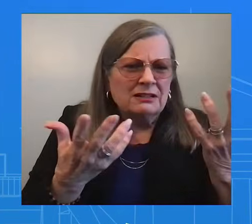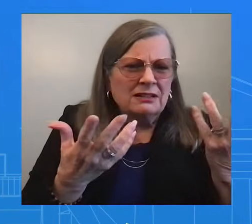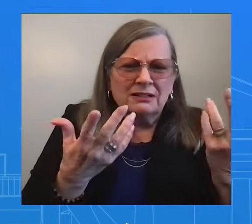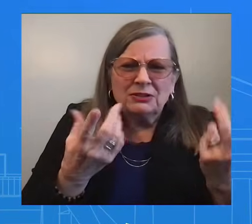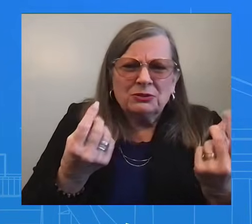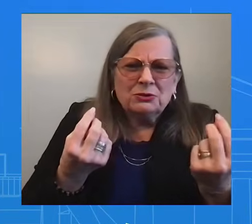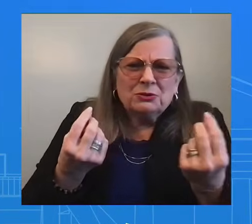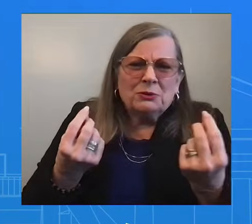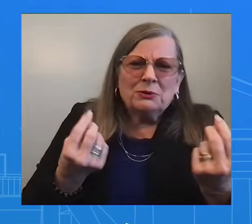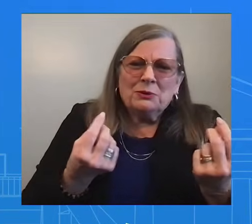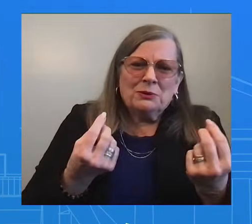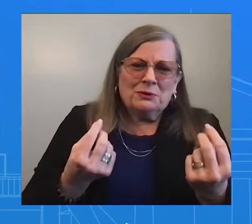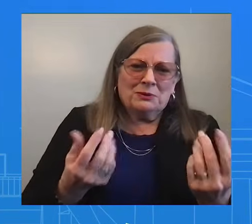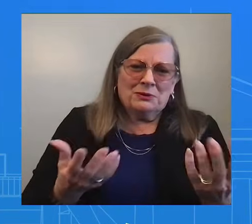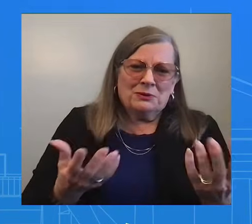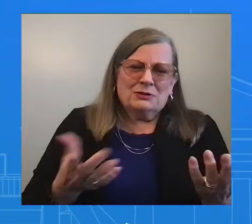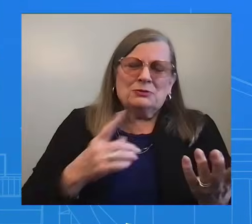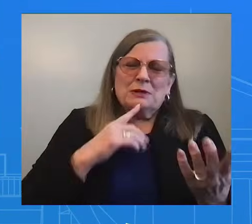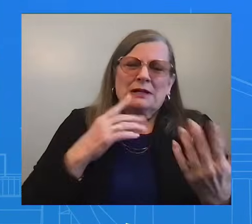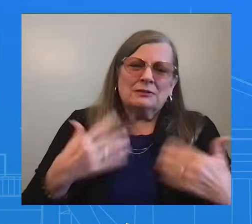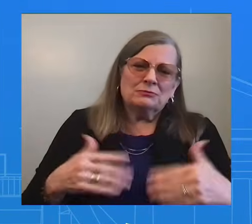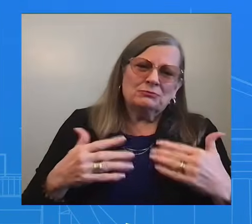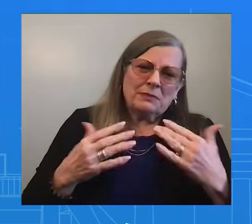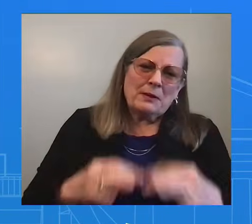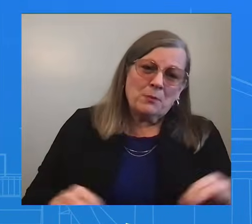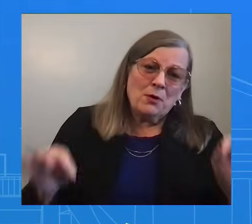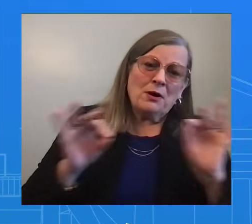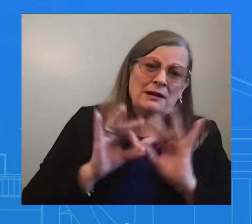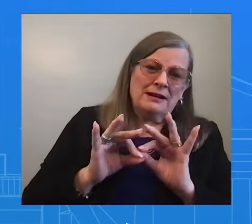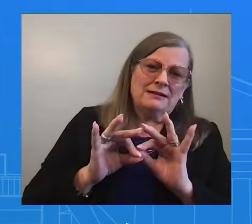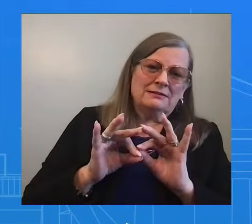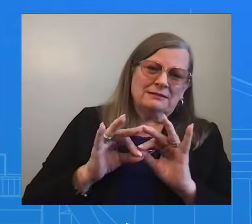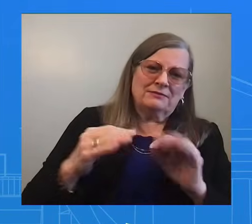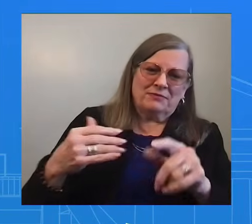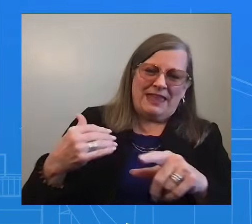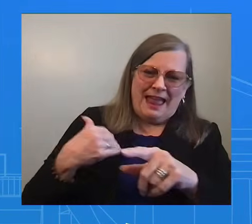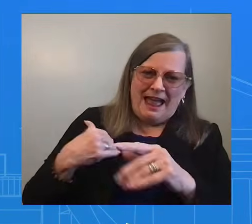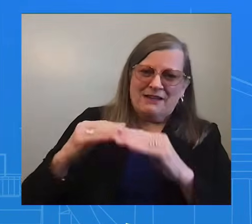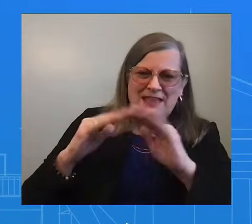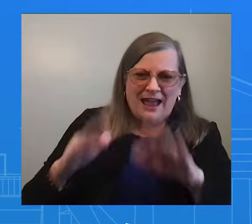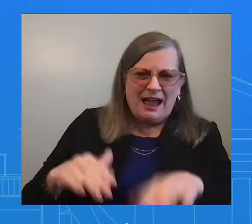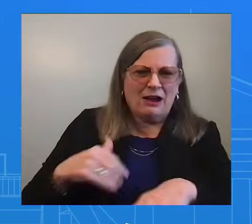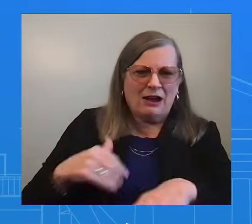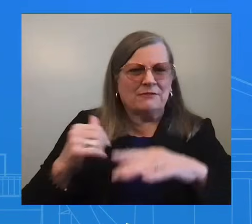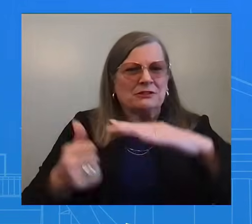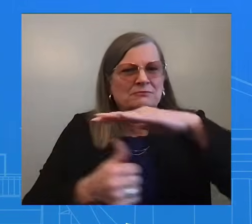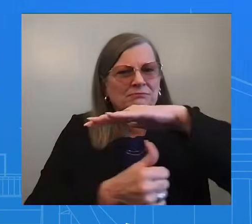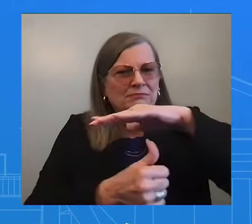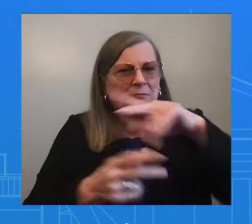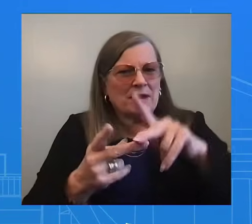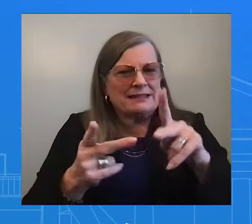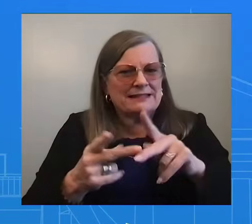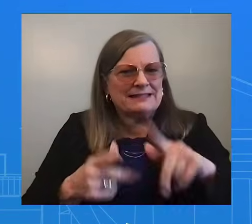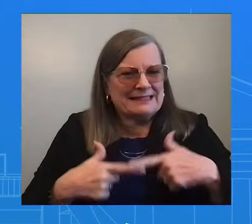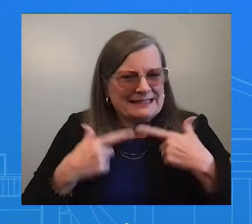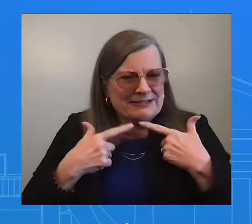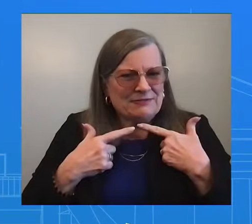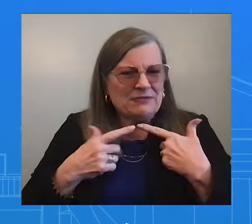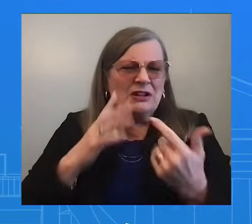and to have secure shelter. But, again, we'll have that conversation with our Israeli counterparts. The Press: Just to follow up on Ed's question. When you argue that the U.S.'s biggest achievement